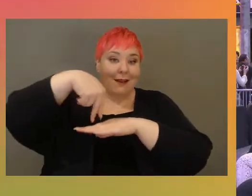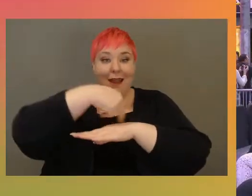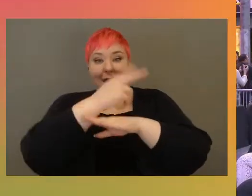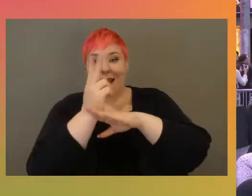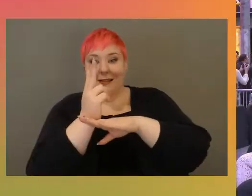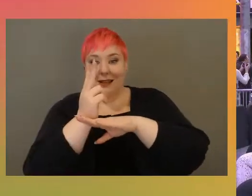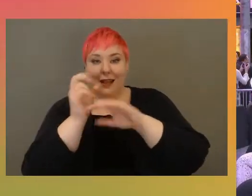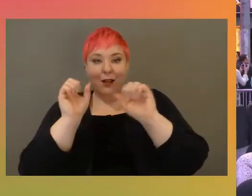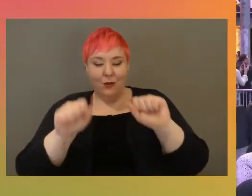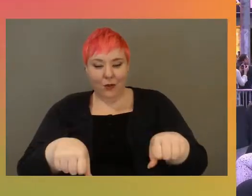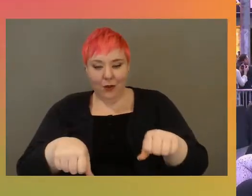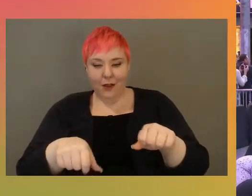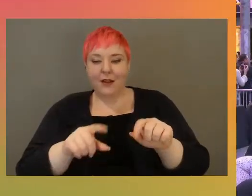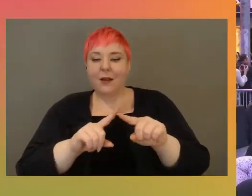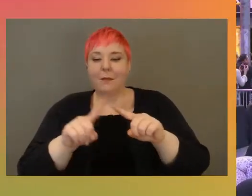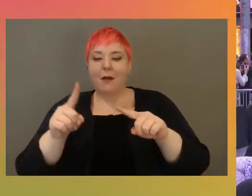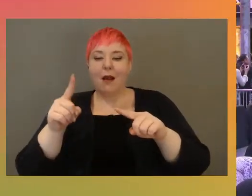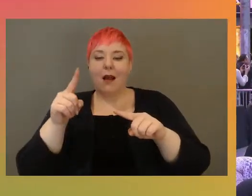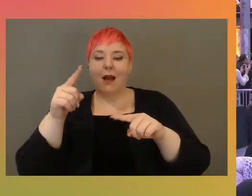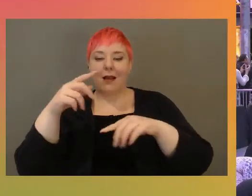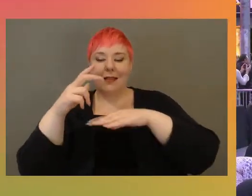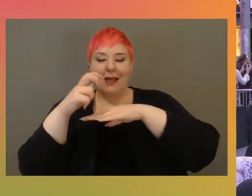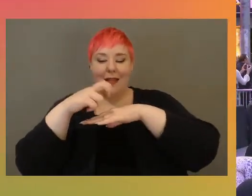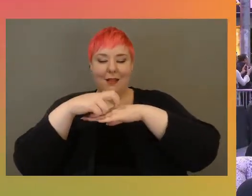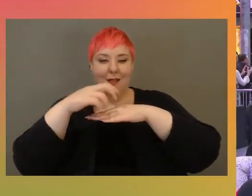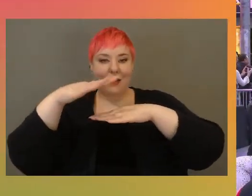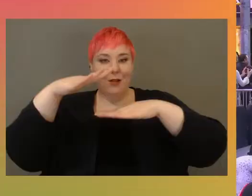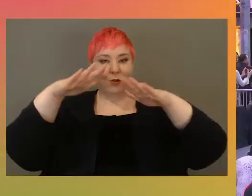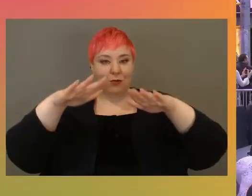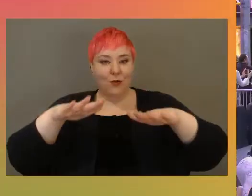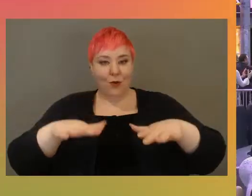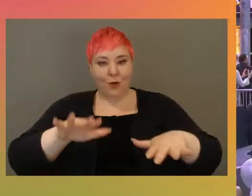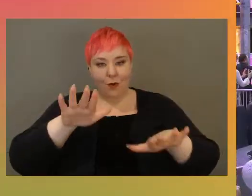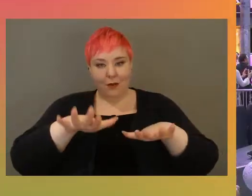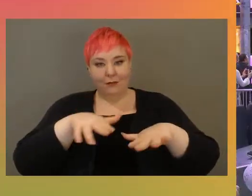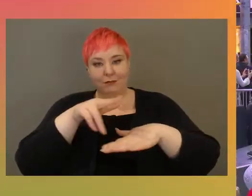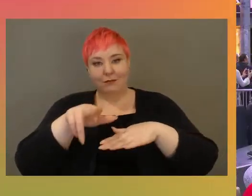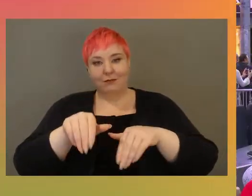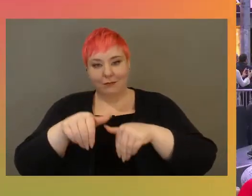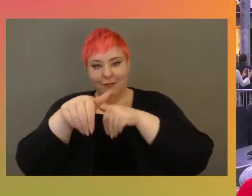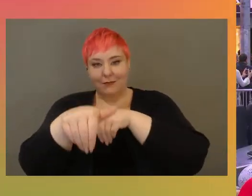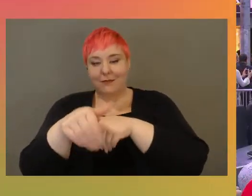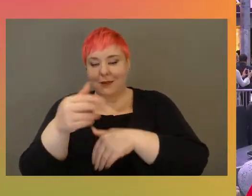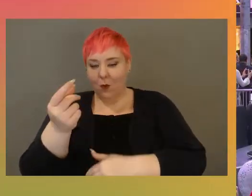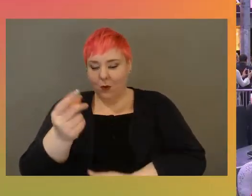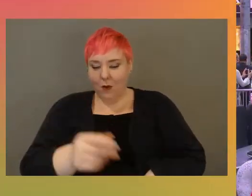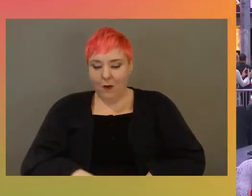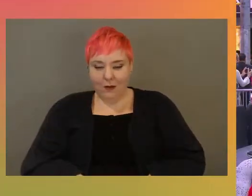FORWARD INTO YOUR FINGERTIPS. FEEL LIKE YOU WILL PRESS THE